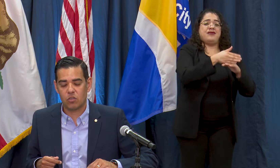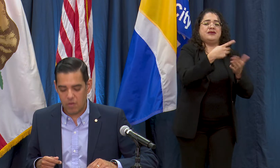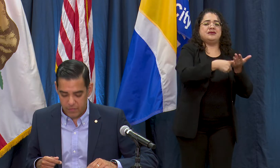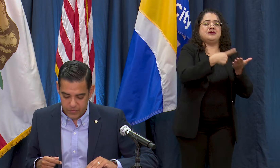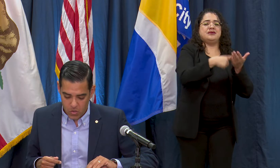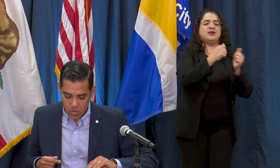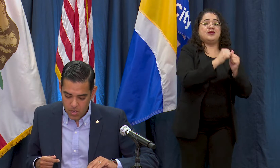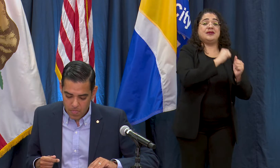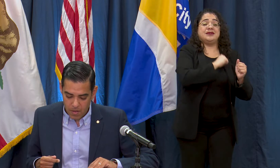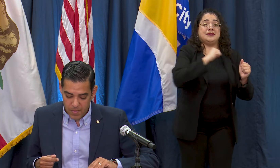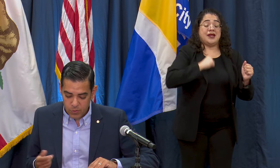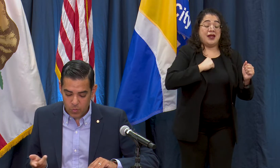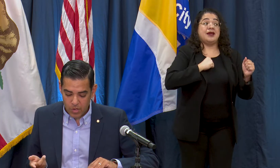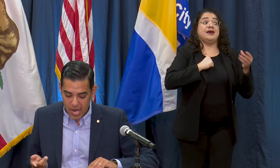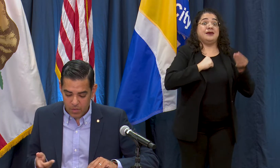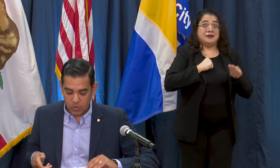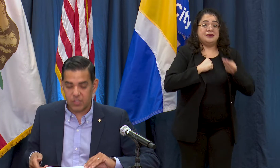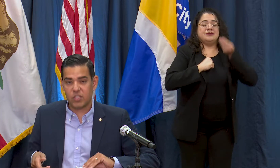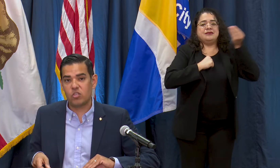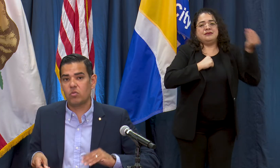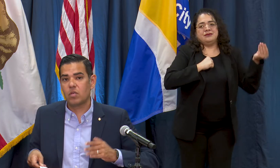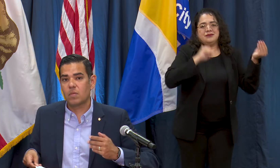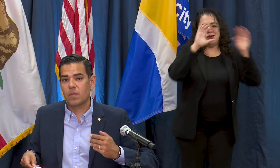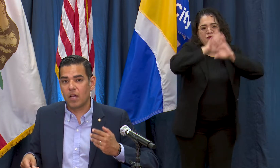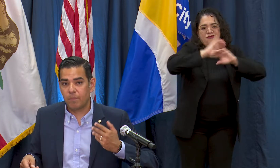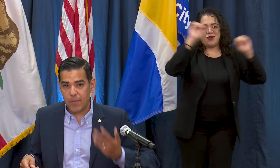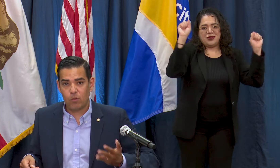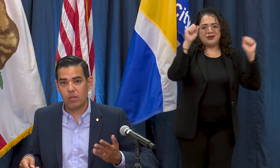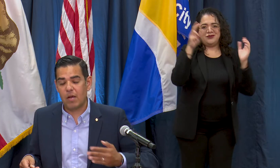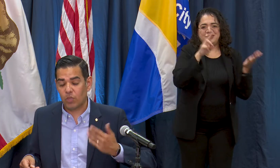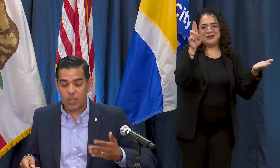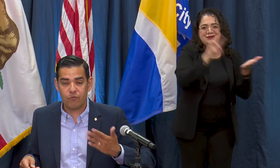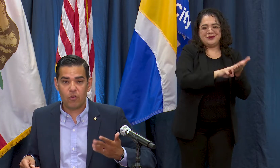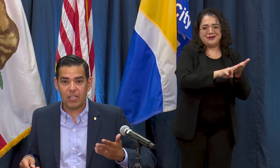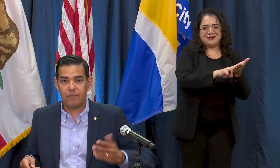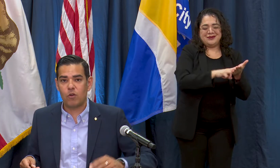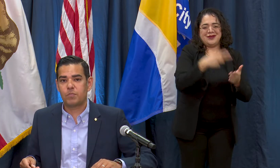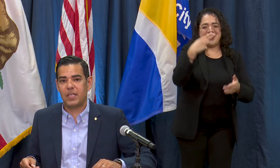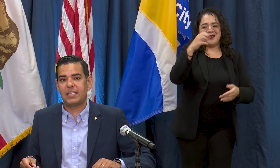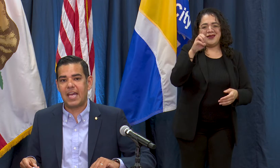and so that's where we're at. We will letting folks be engaged